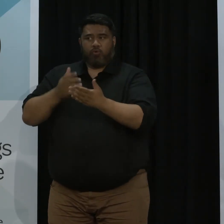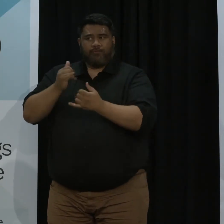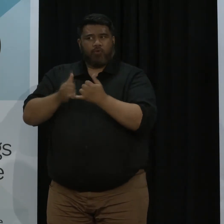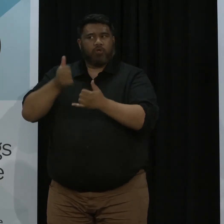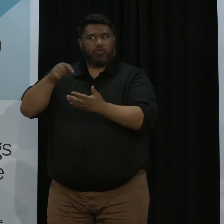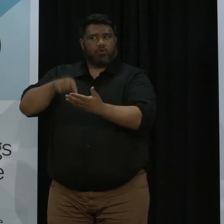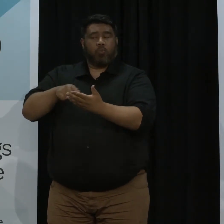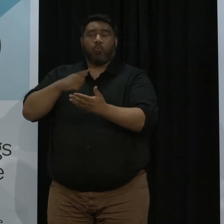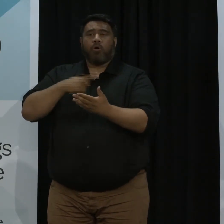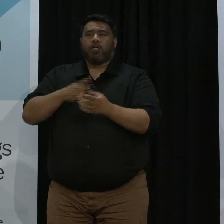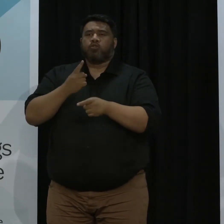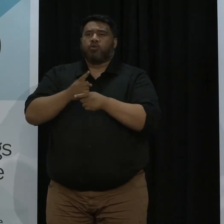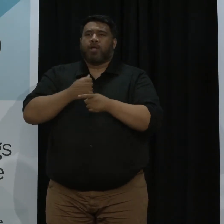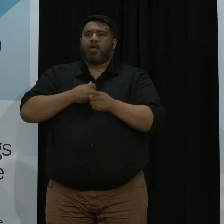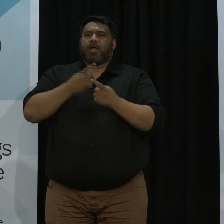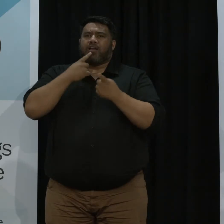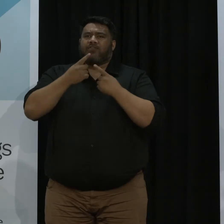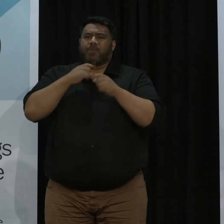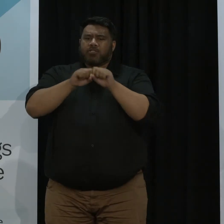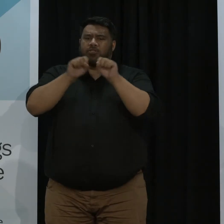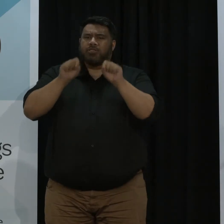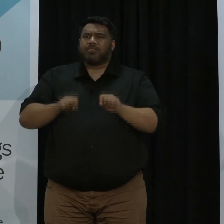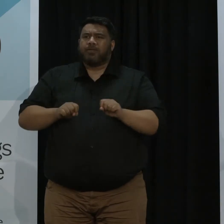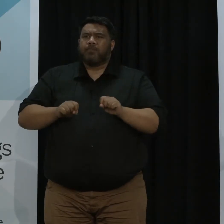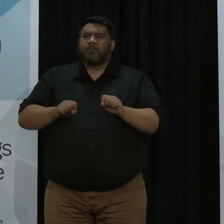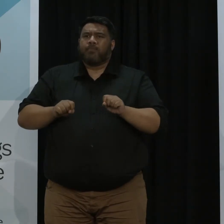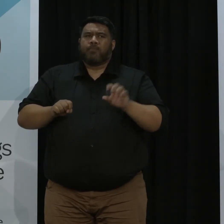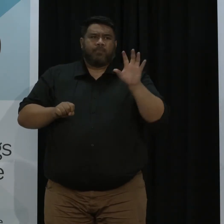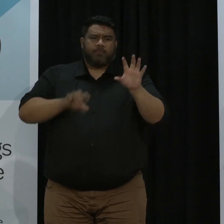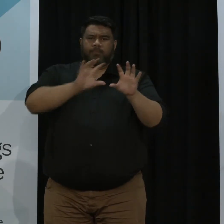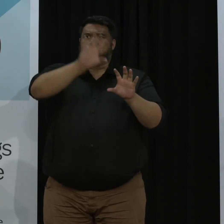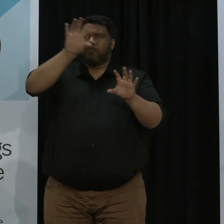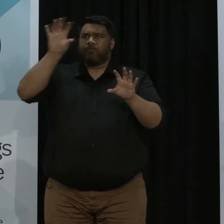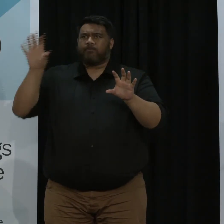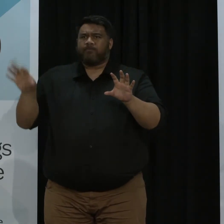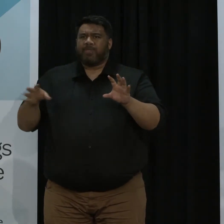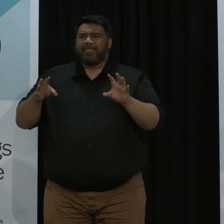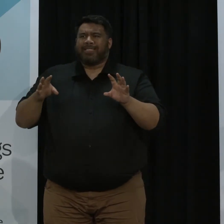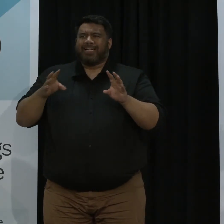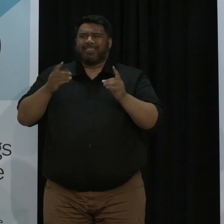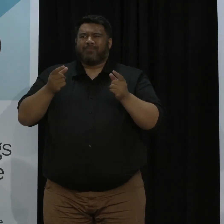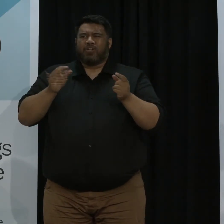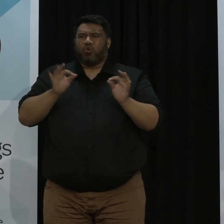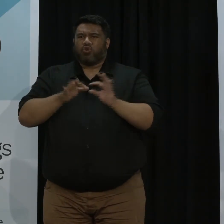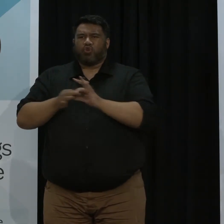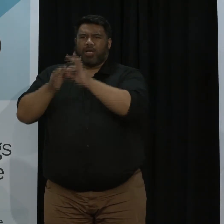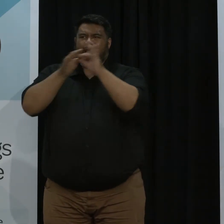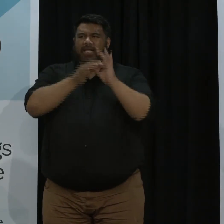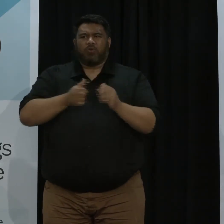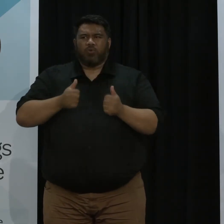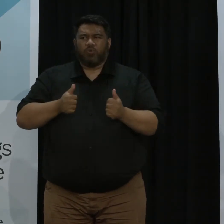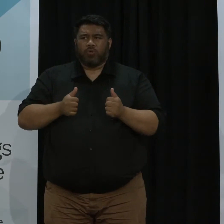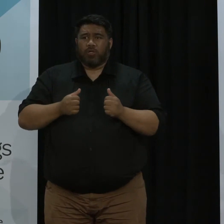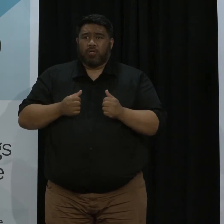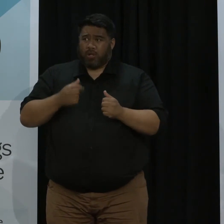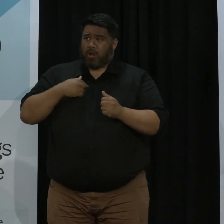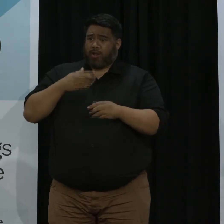that has already happened. But secondly, the report, which was very good, refers to the fact that our information systems